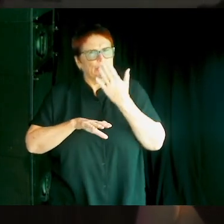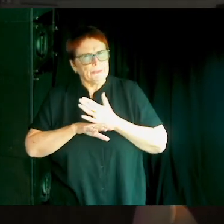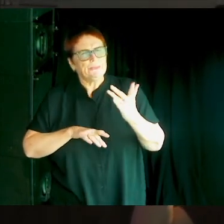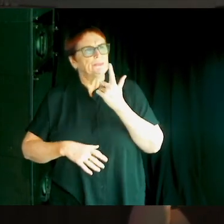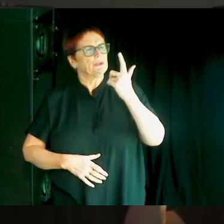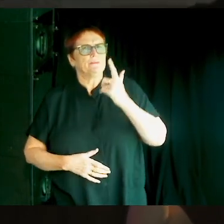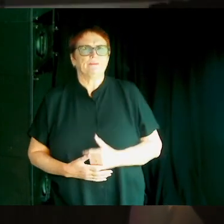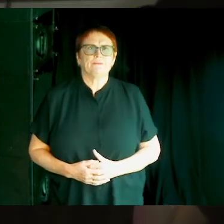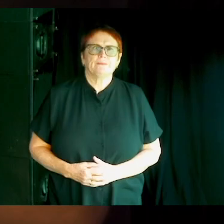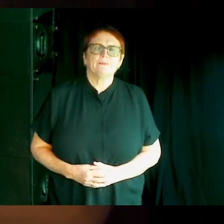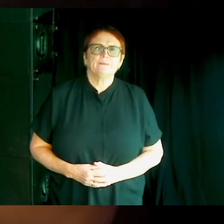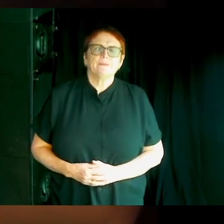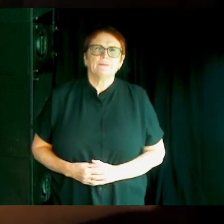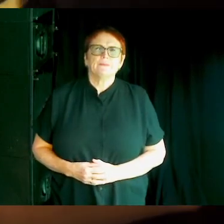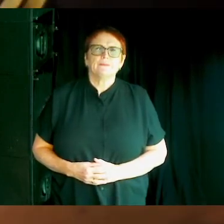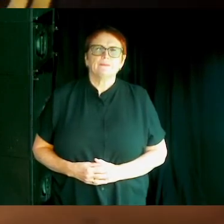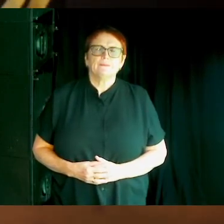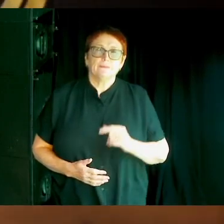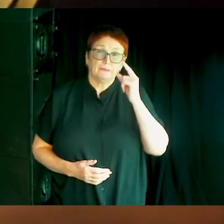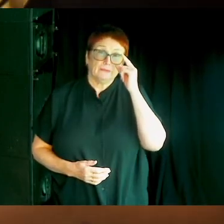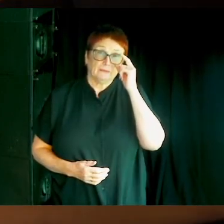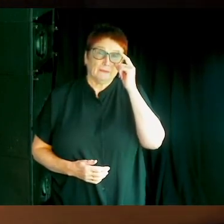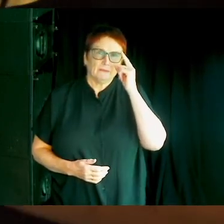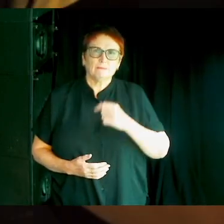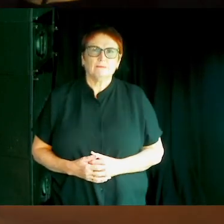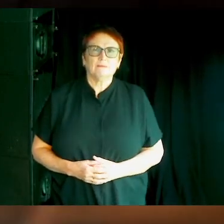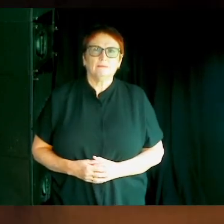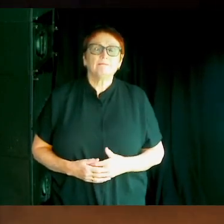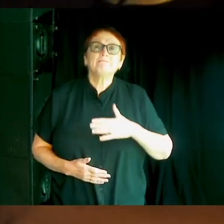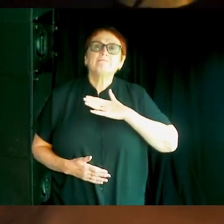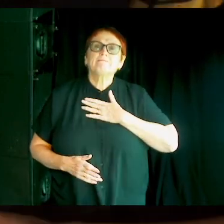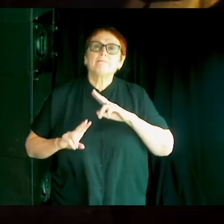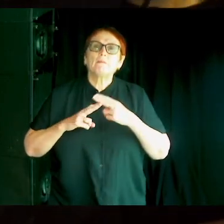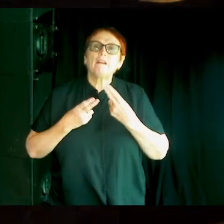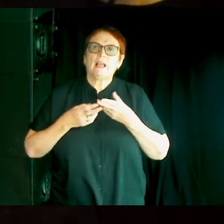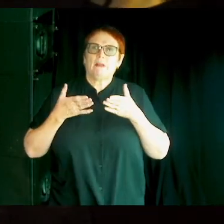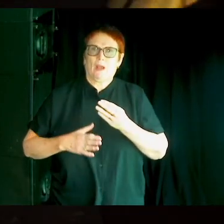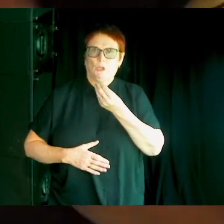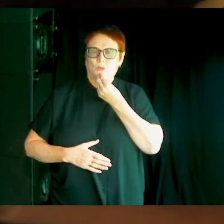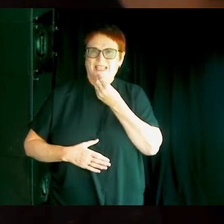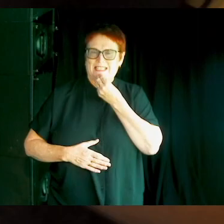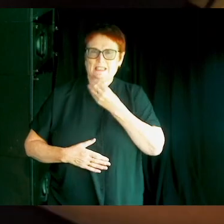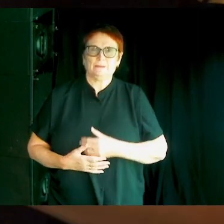this is a bit of um oh of my family style of eating it so it's a fresh smell the